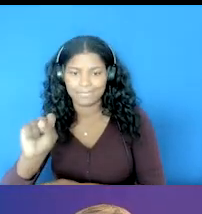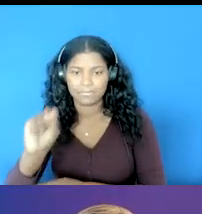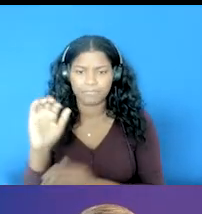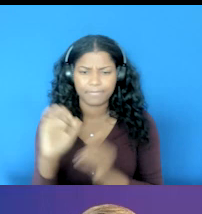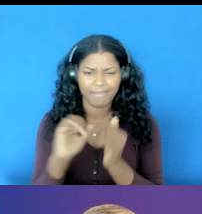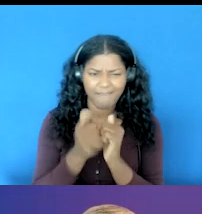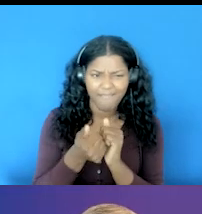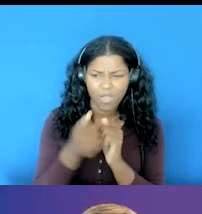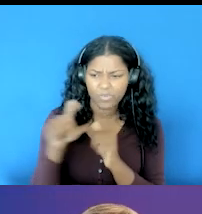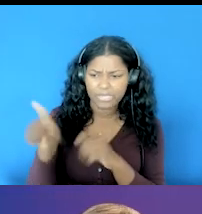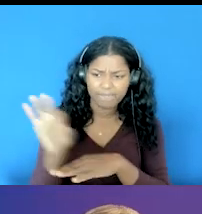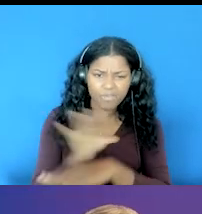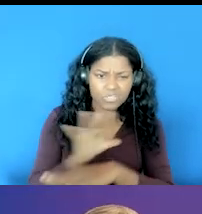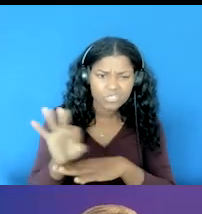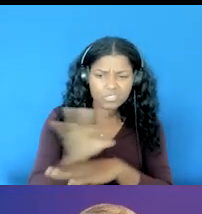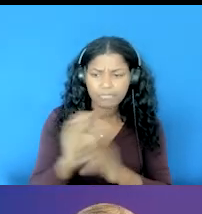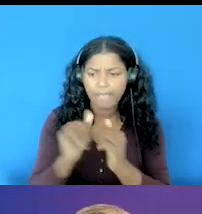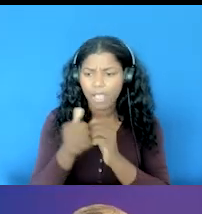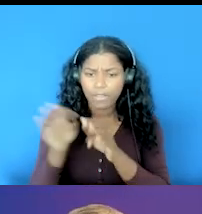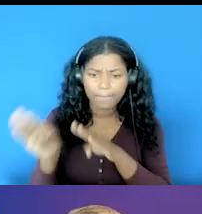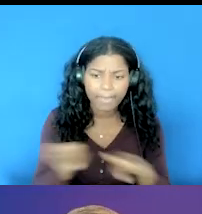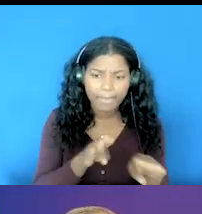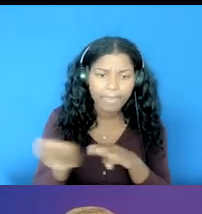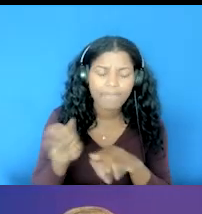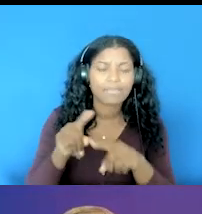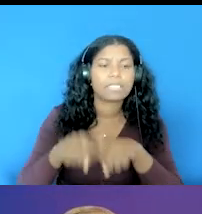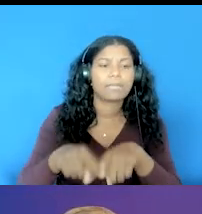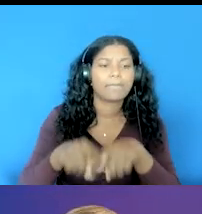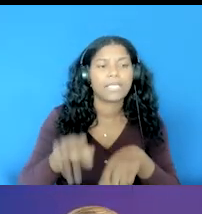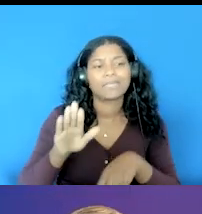through the interactions between their genotype and their phenotype and the environment.